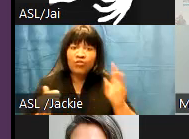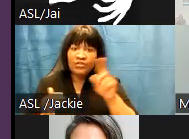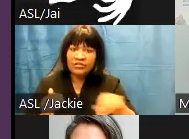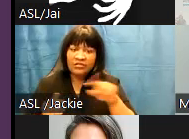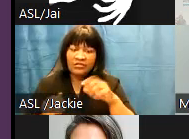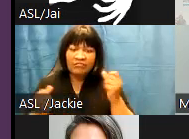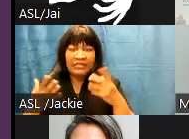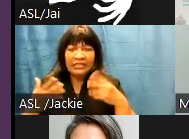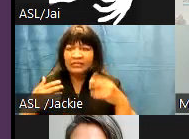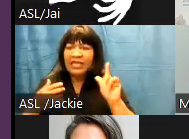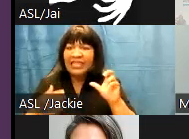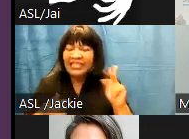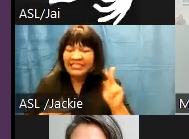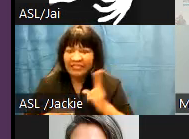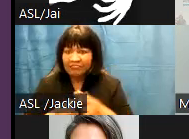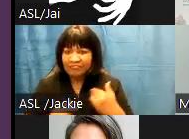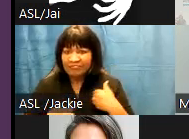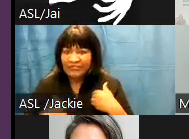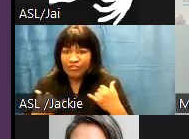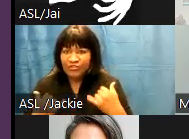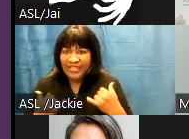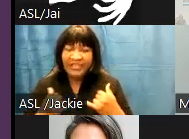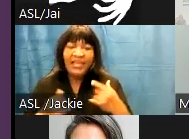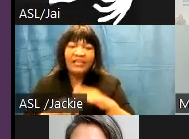The links I mentioned today and those on our website as well.